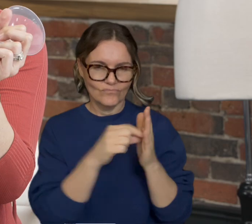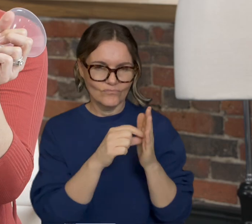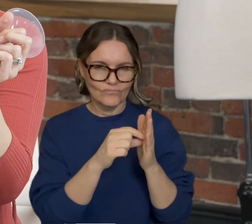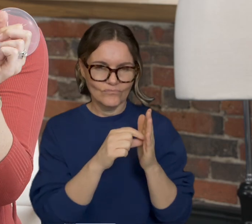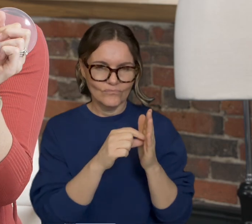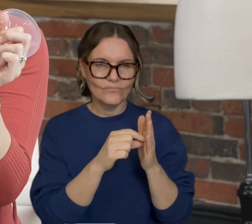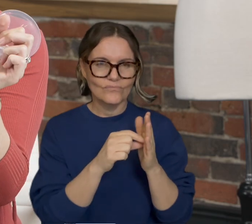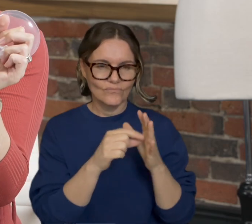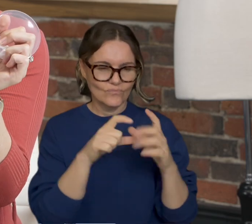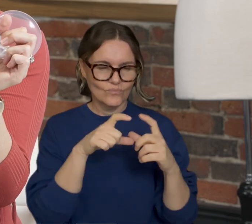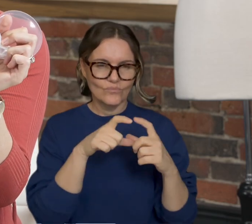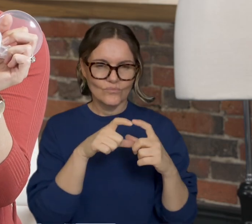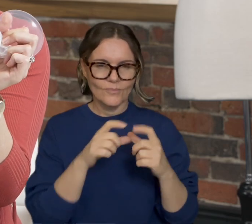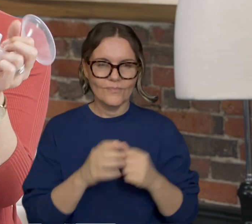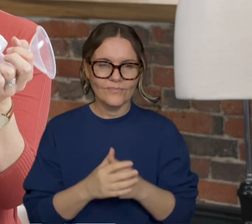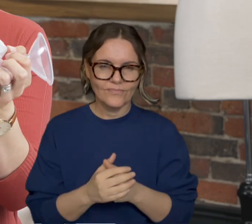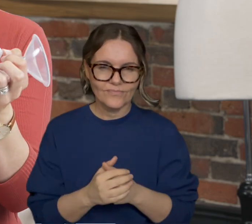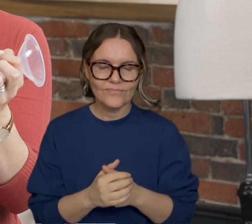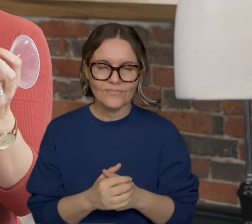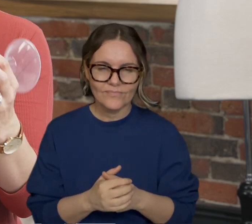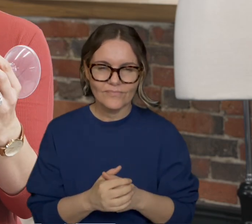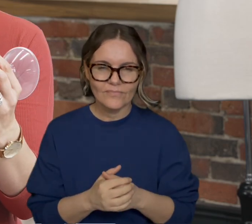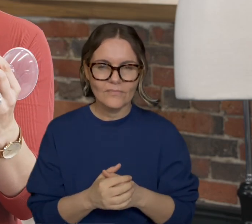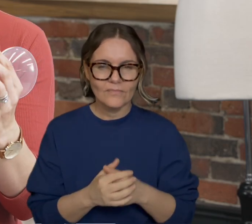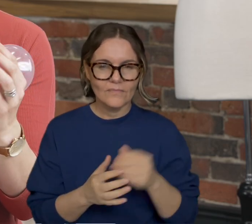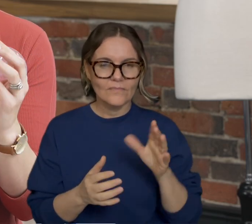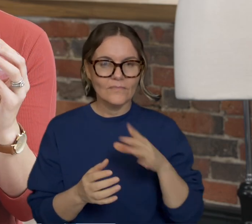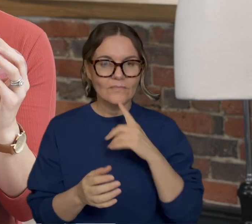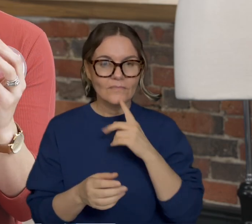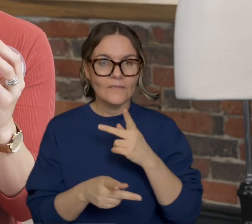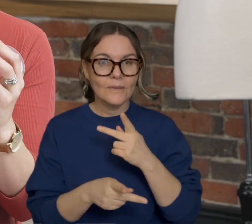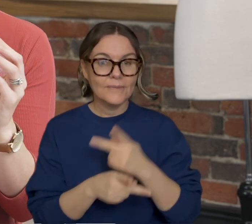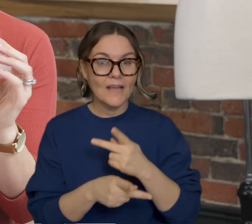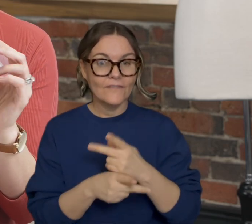and it doesn't matter which way it faces with that duck bill valve you want to be careful when you